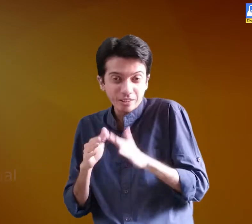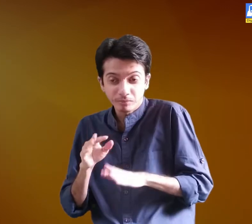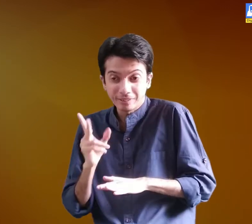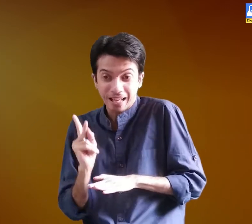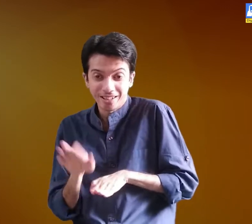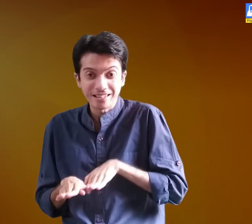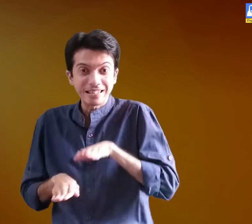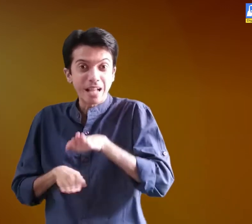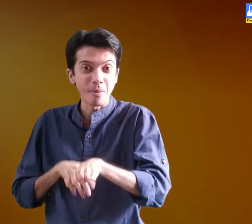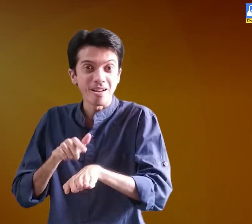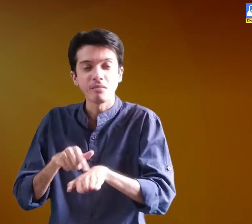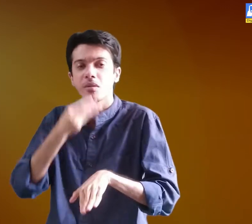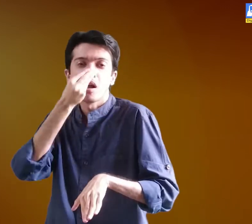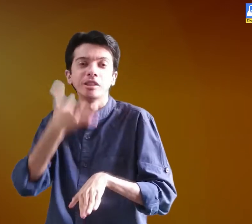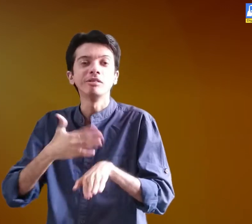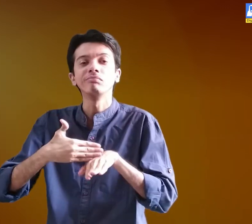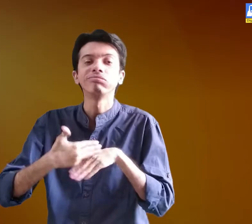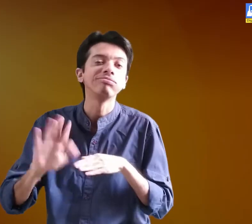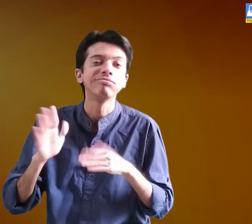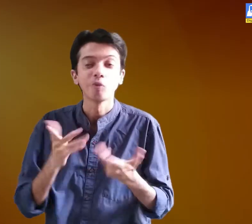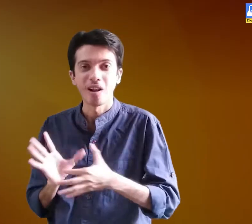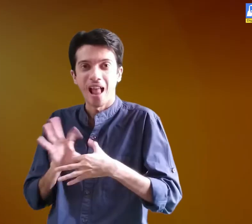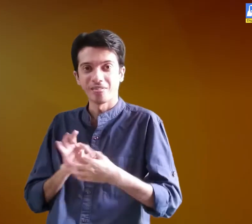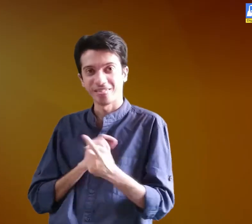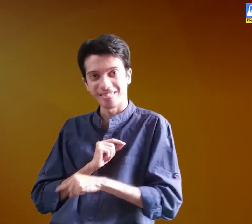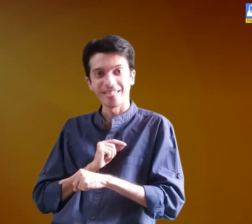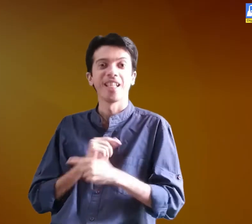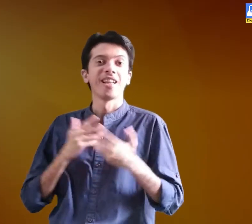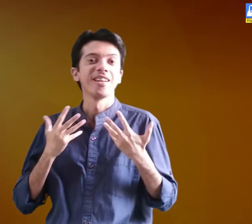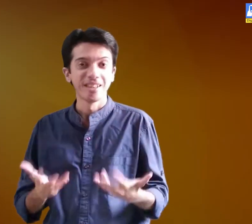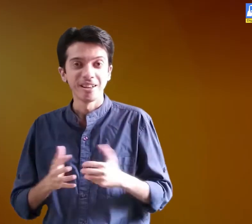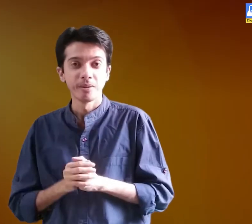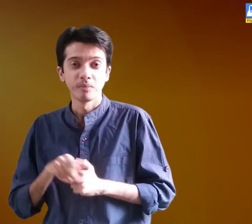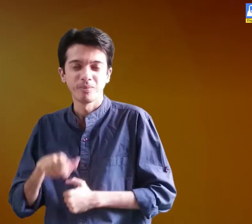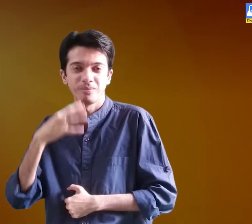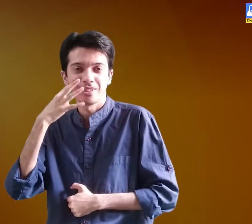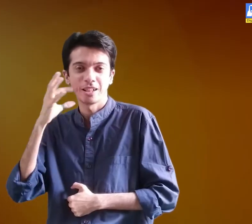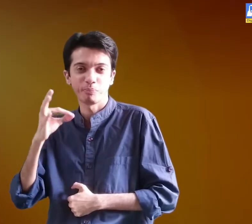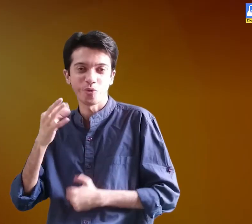then it becomes easy for them to learn their secondary language so language is